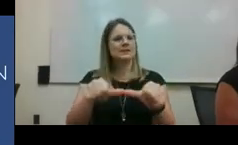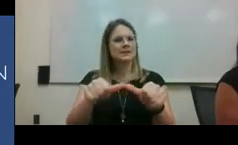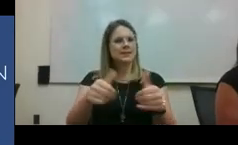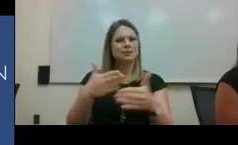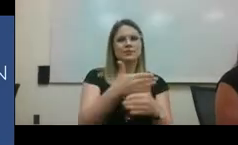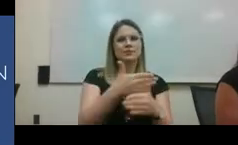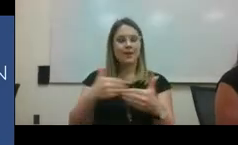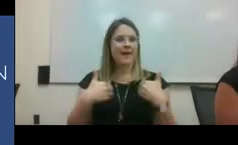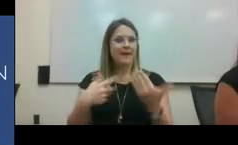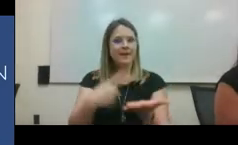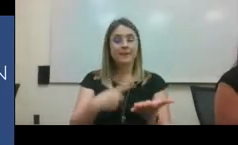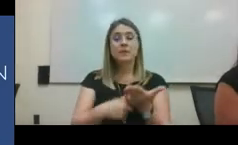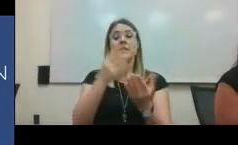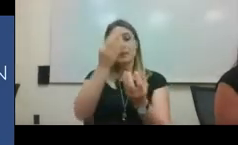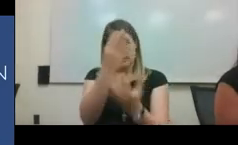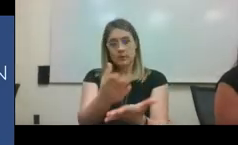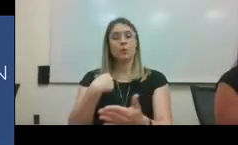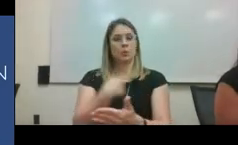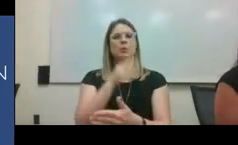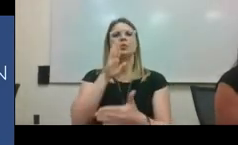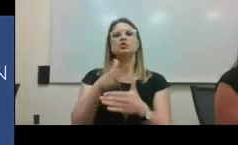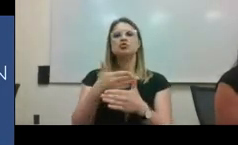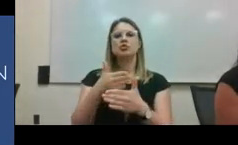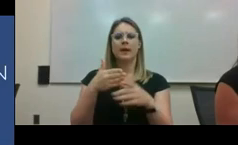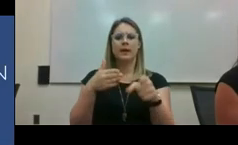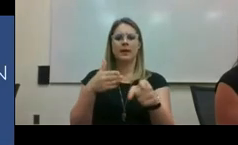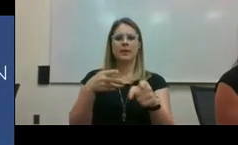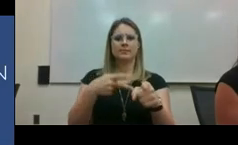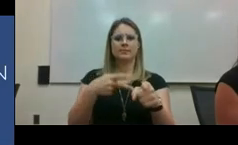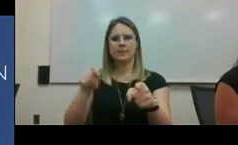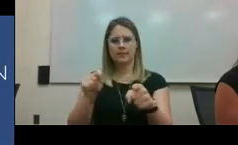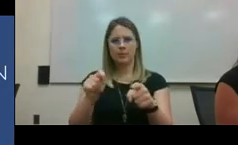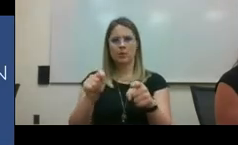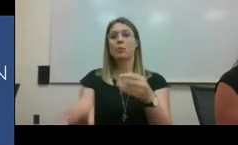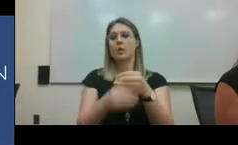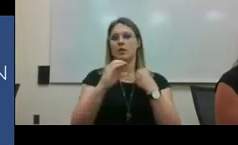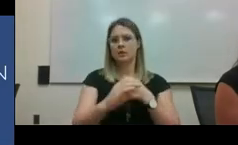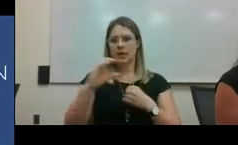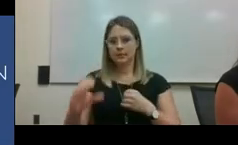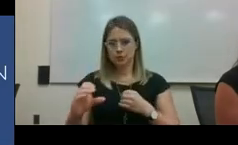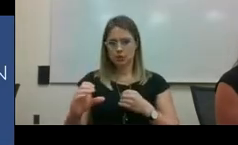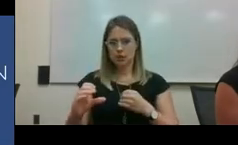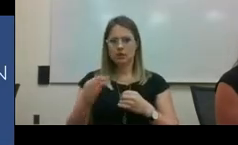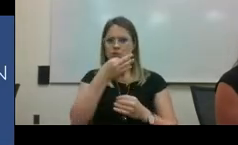I just wanted to let you all know we'll be sharing the presentation with closed captioning in the coming days